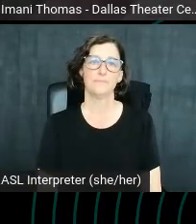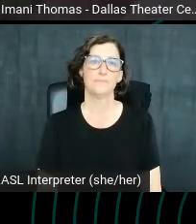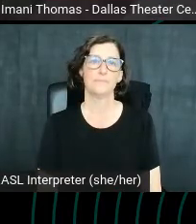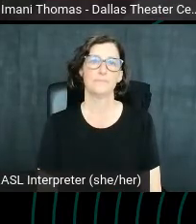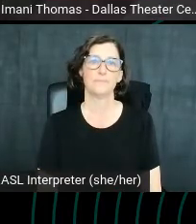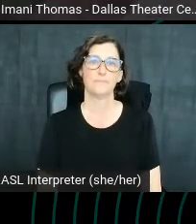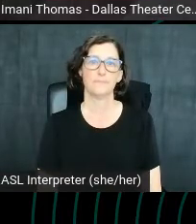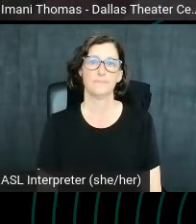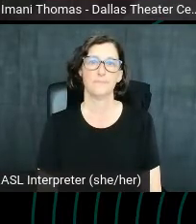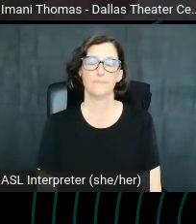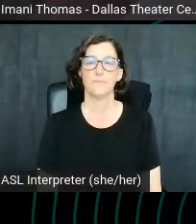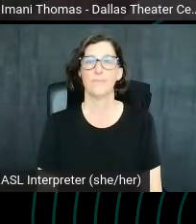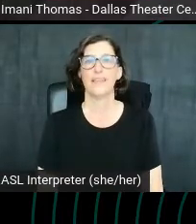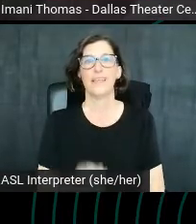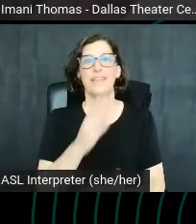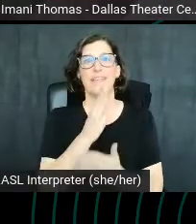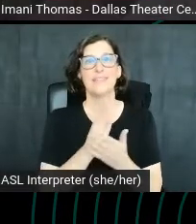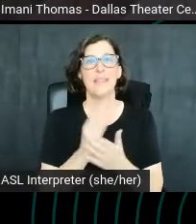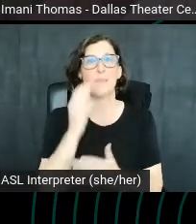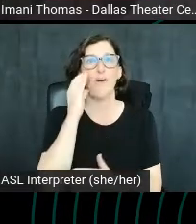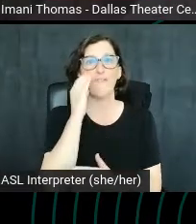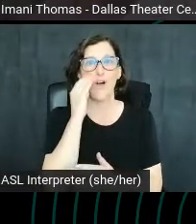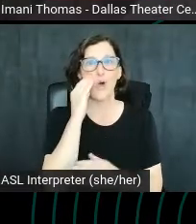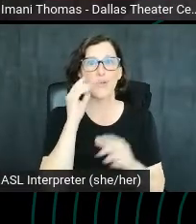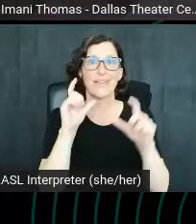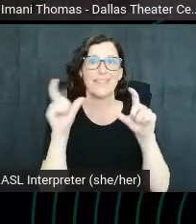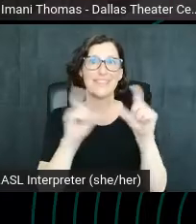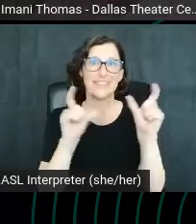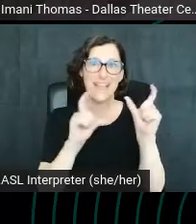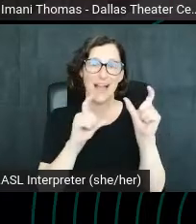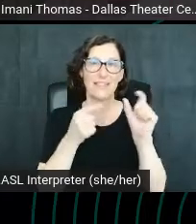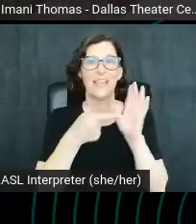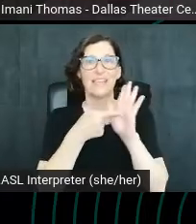And here are some fun TikToks that feature our acting company and more box office staff.